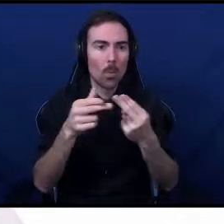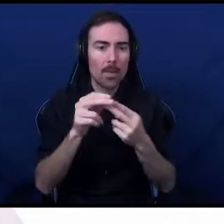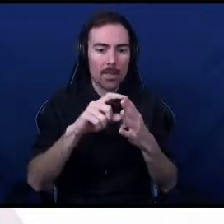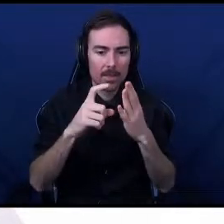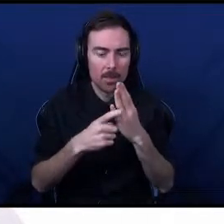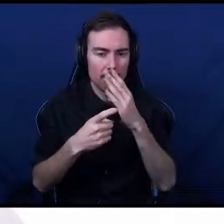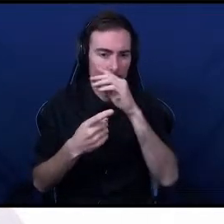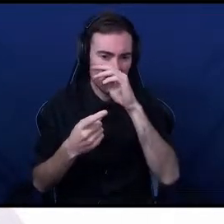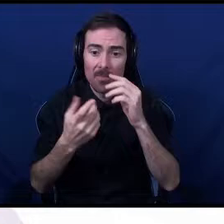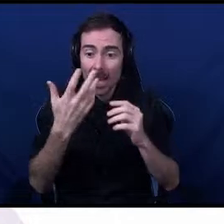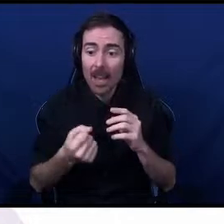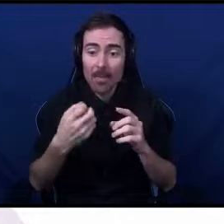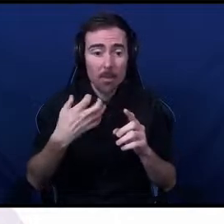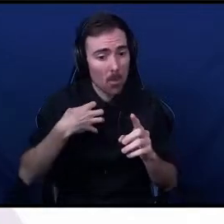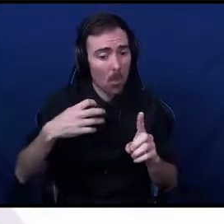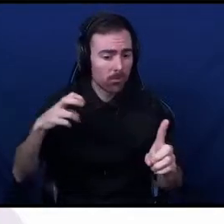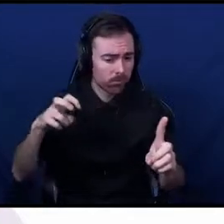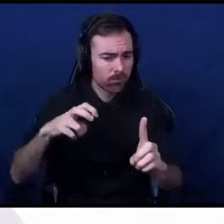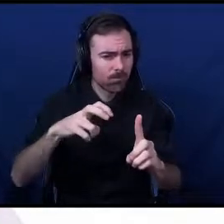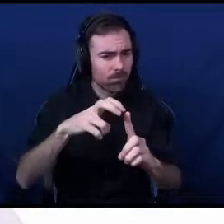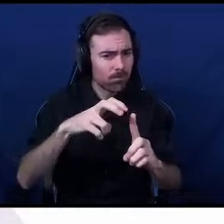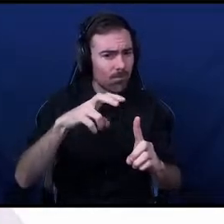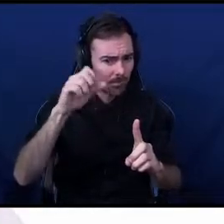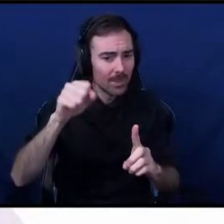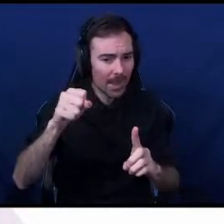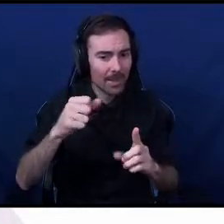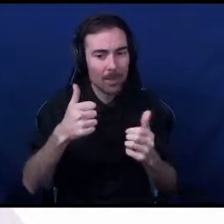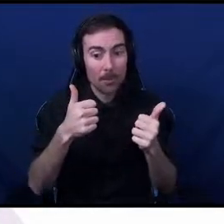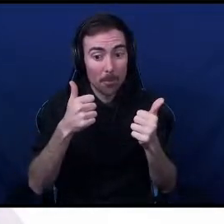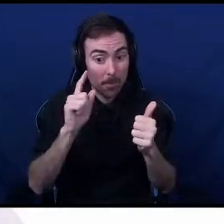we'll, we'll get to some meat, our other guests panellists, one